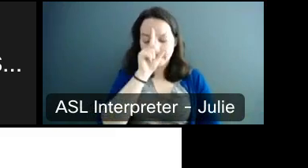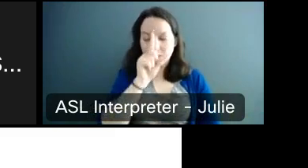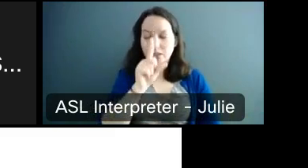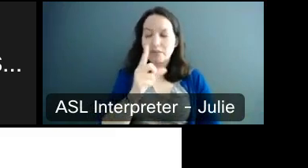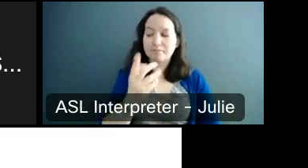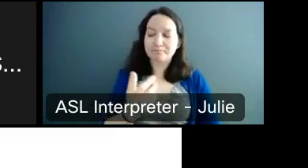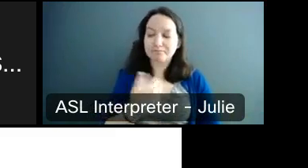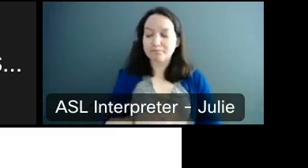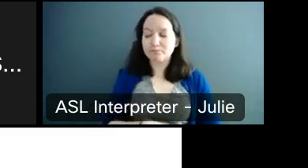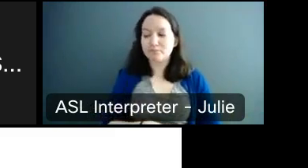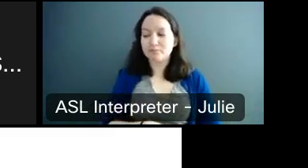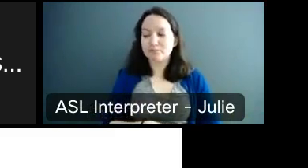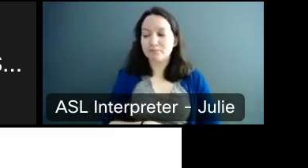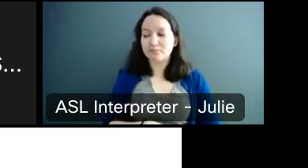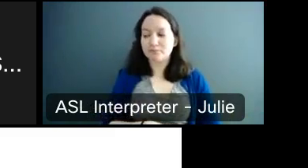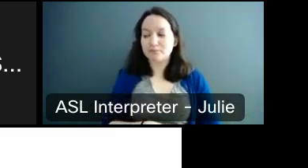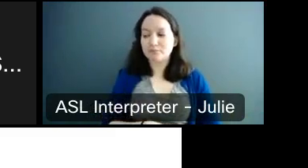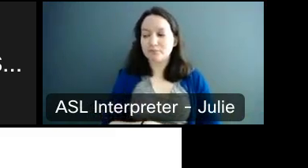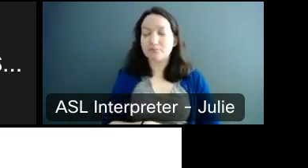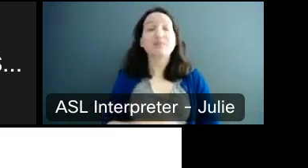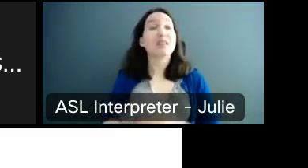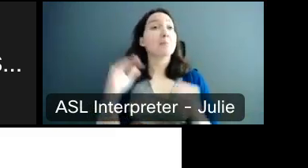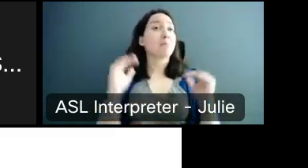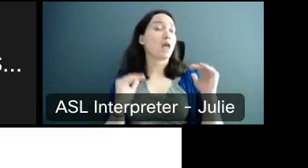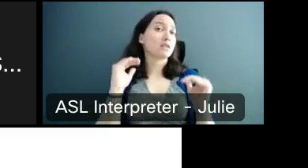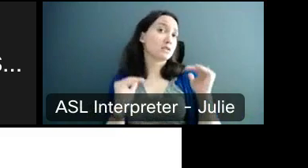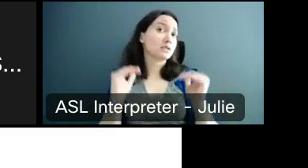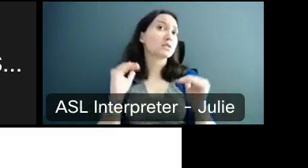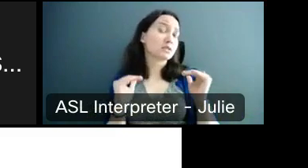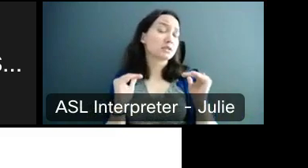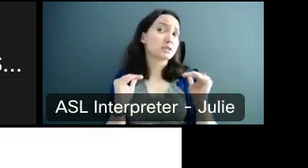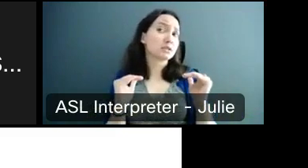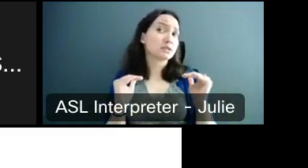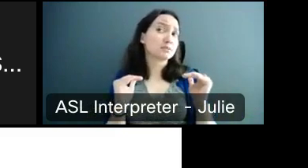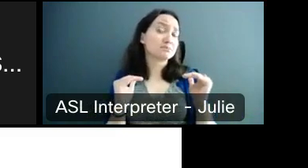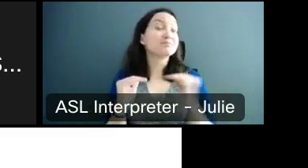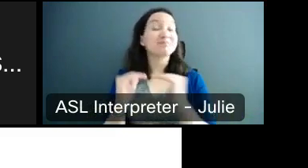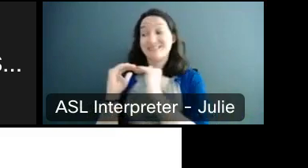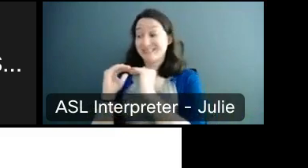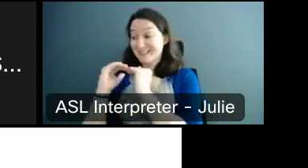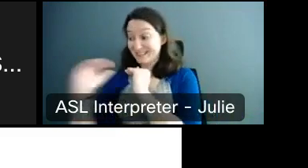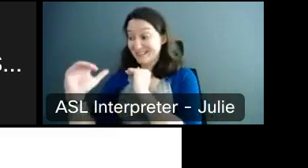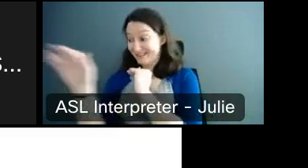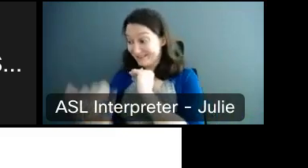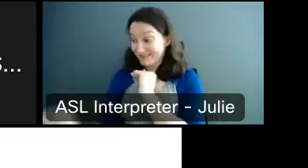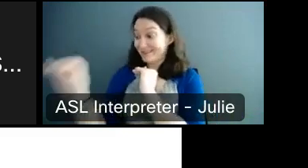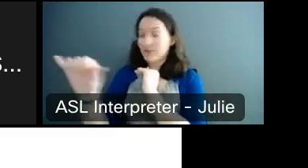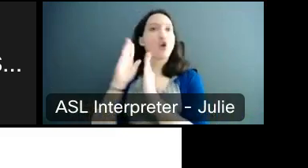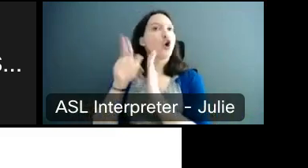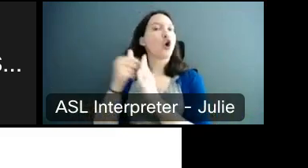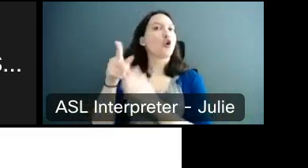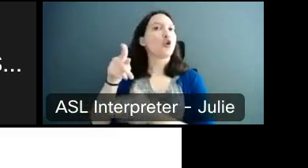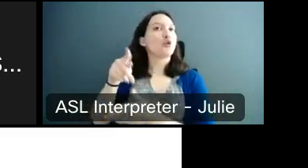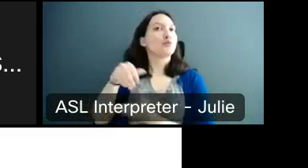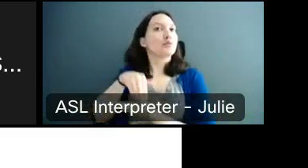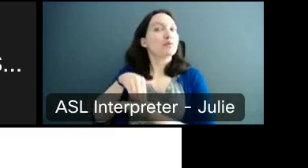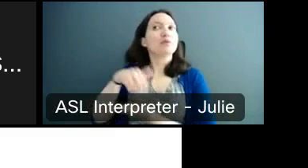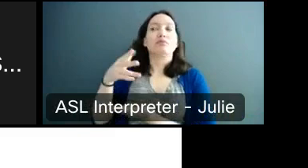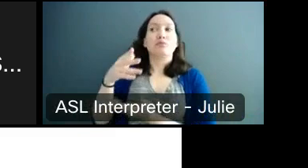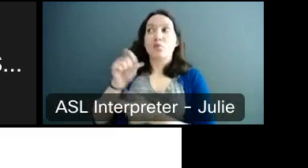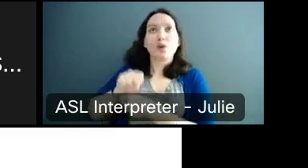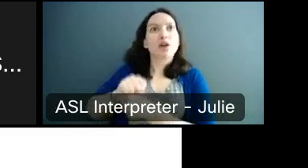Um, it is a balance between, um, you know, consistency across all of our providers, because everybody is working very hard and dedicating their time.